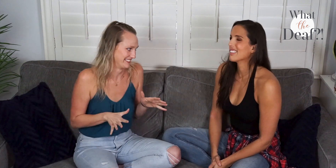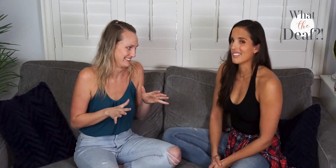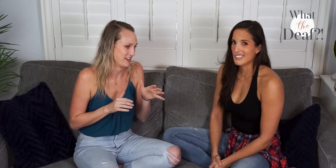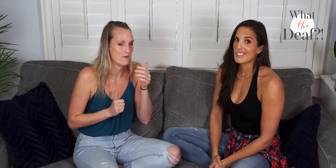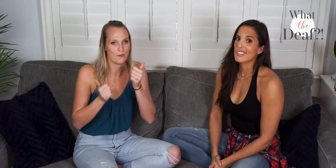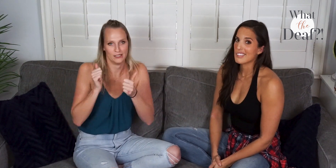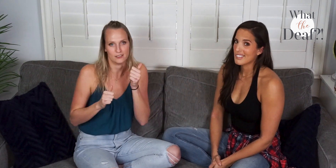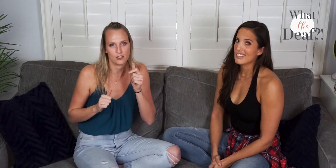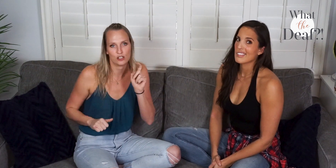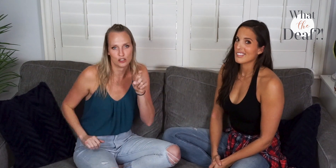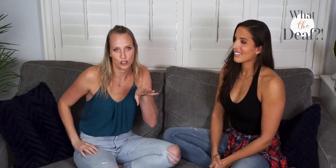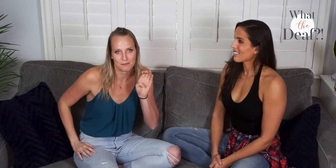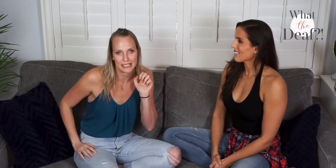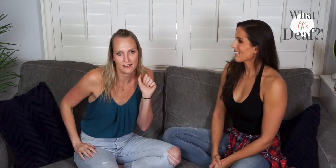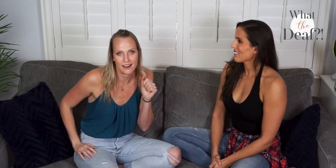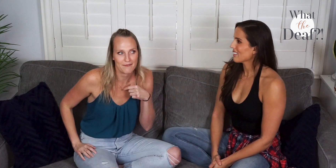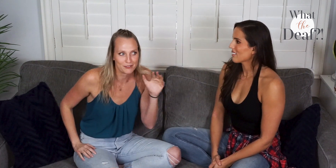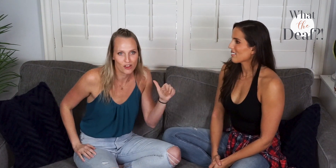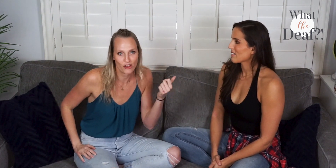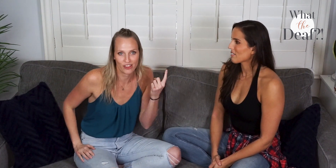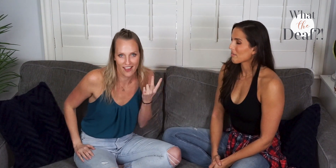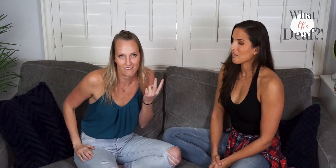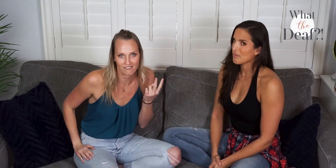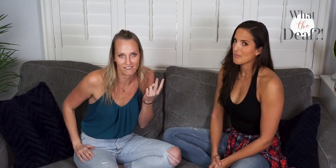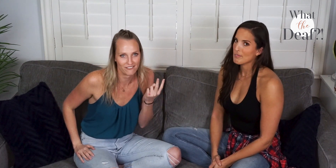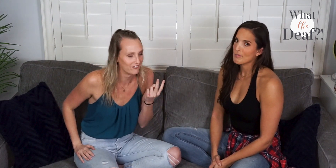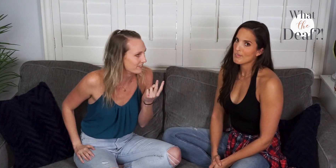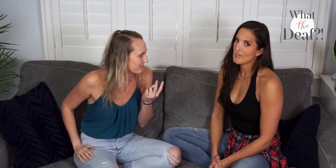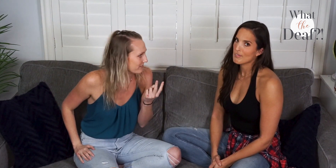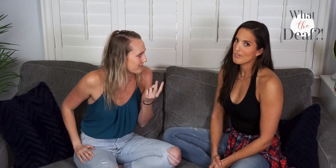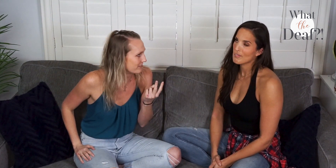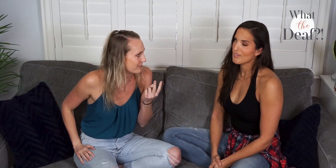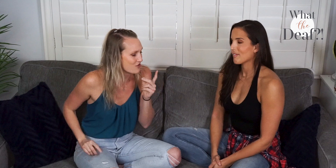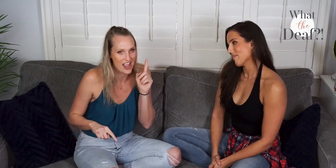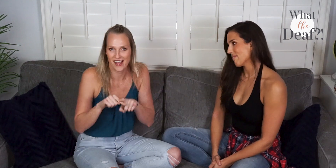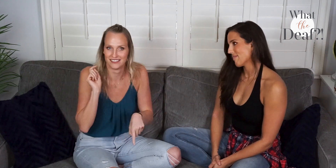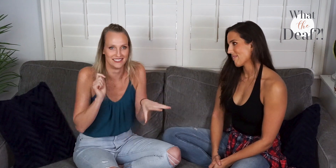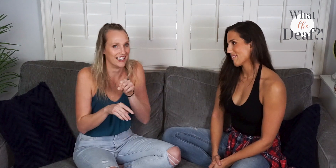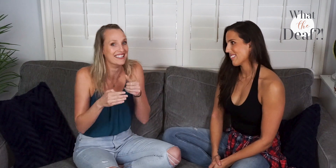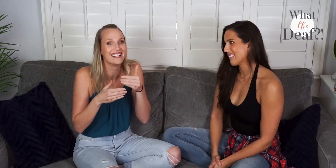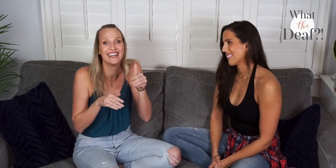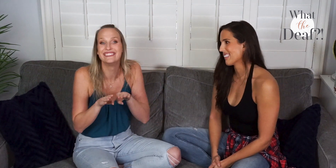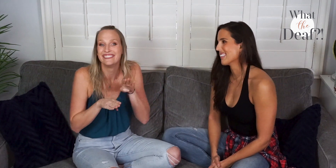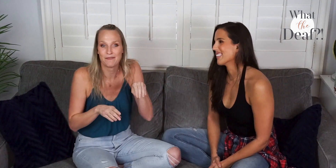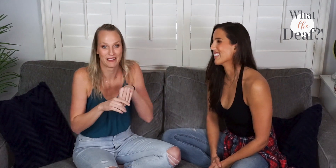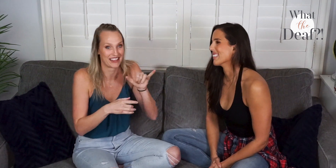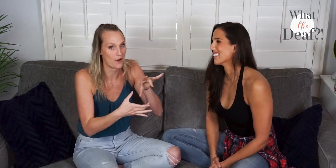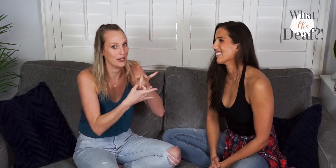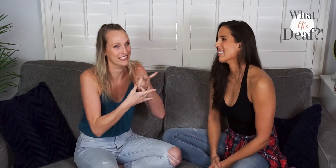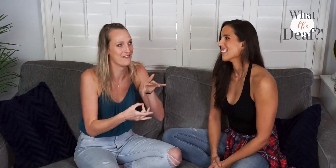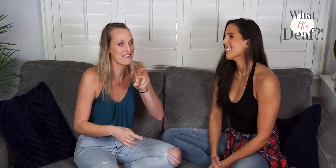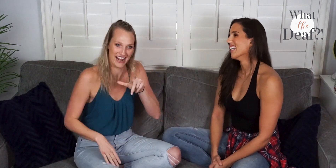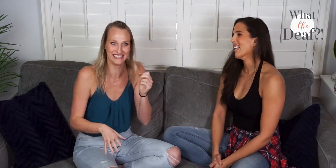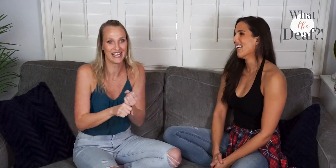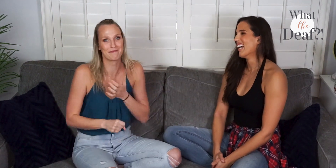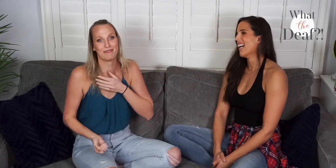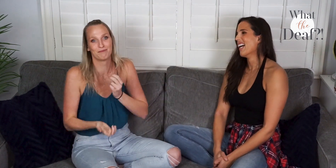which he should be. I'm your other half so you can't take the next step in your relationship unless you get my approval.